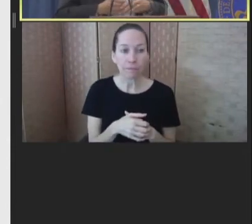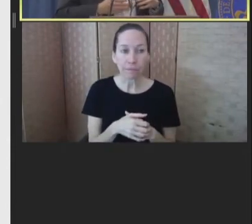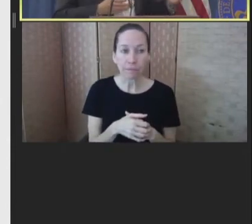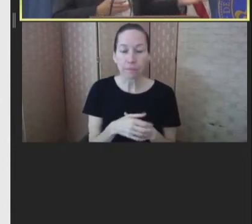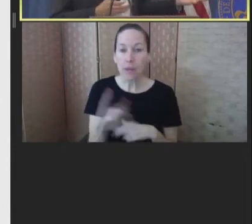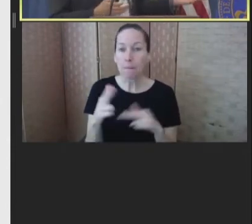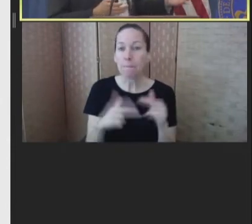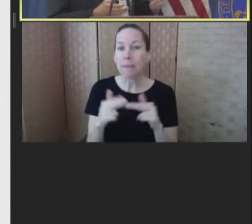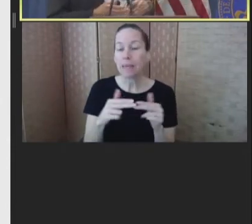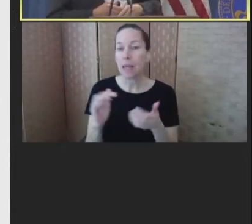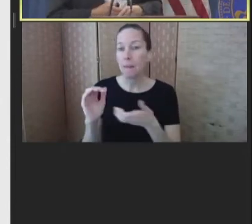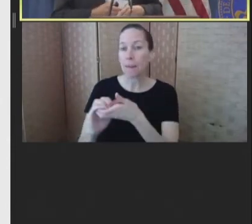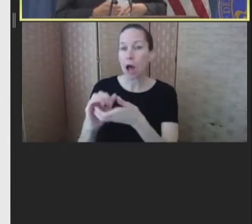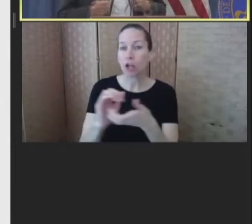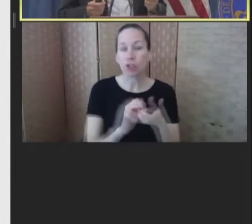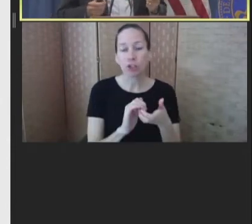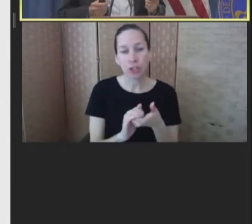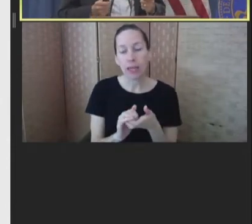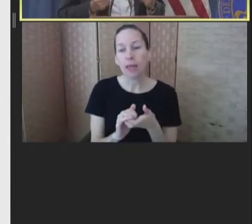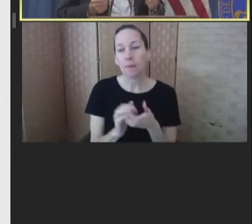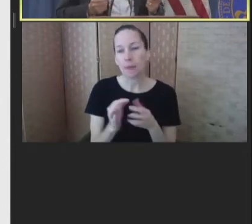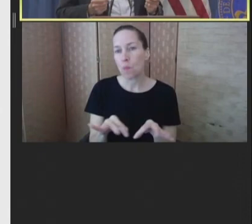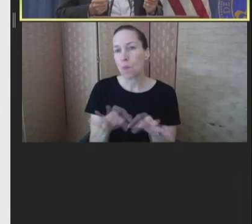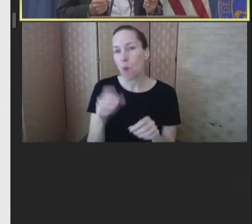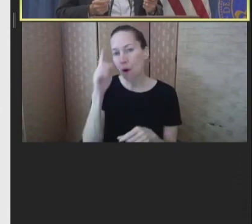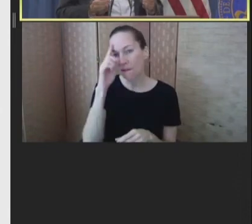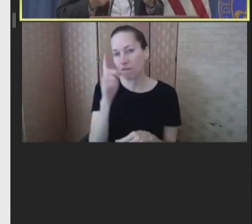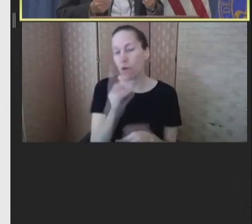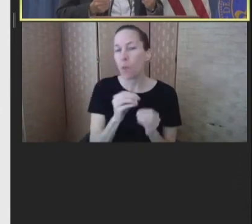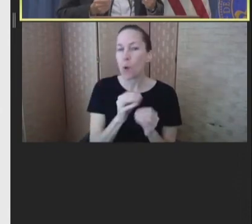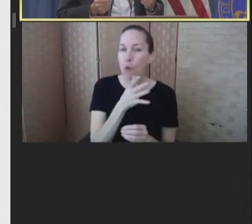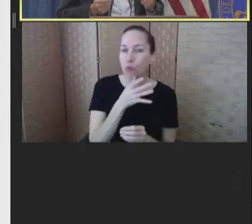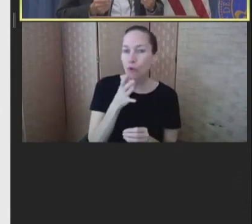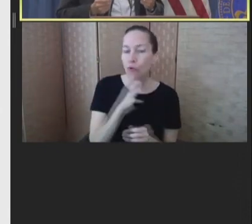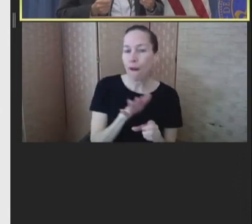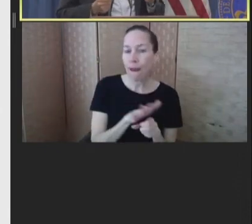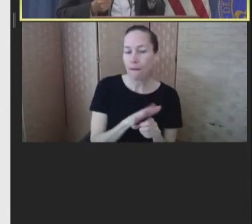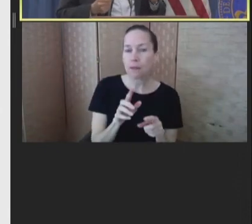And I think it's been alluded to already. And it's kind of simple, but effective. And you basically,